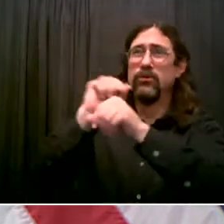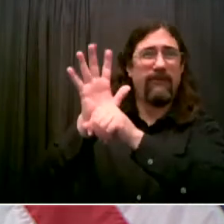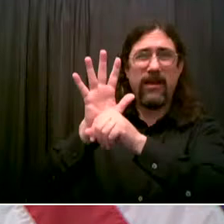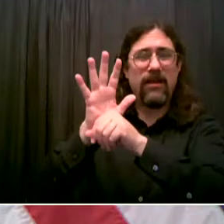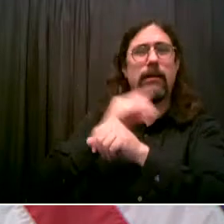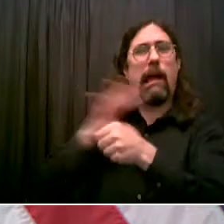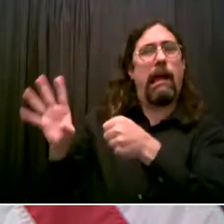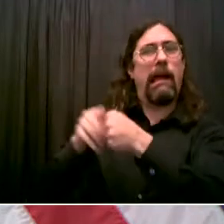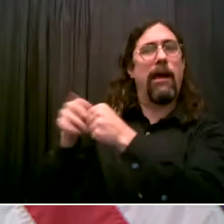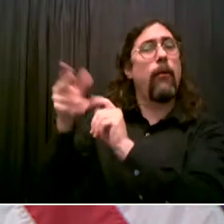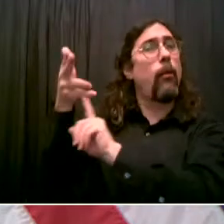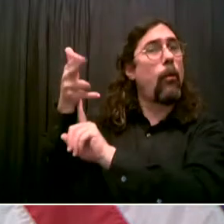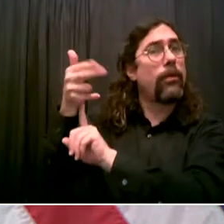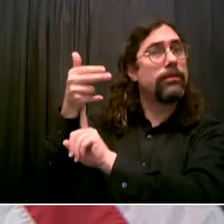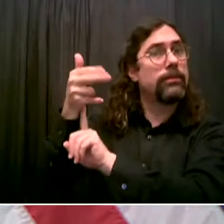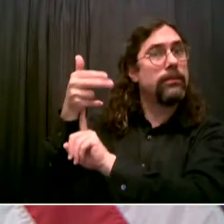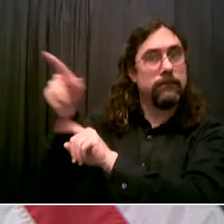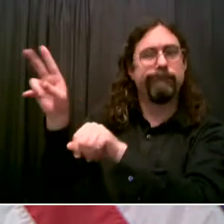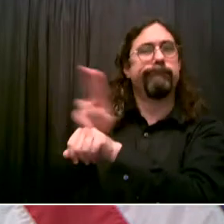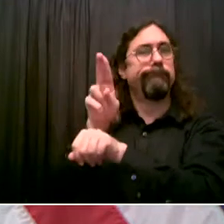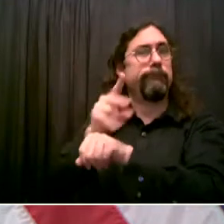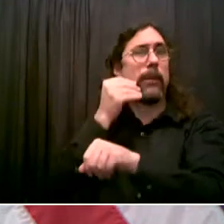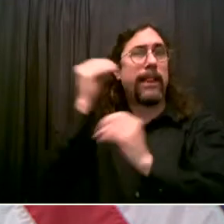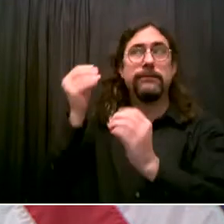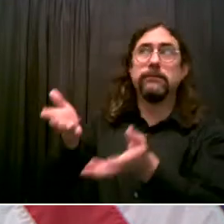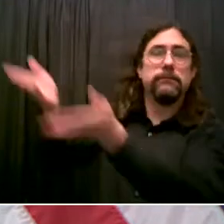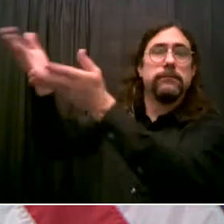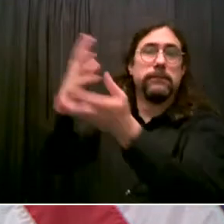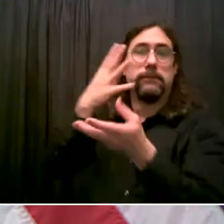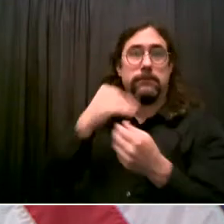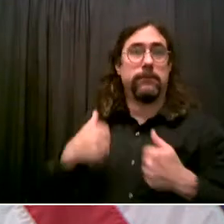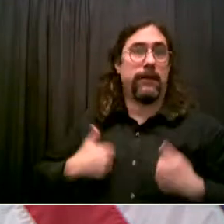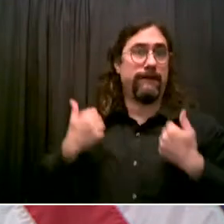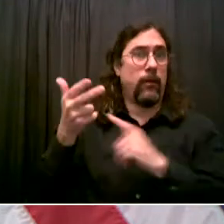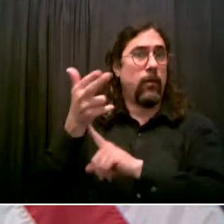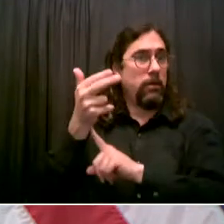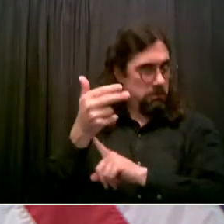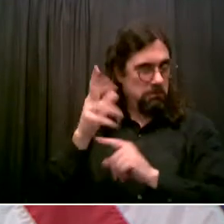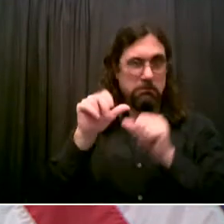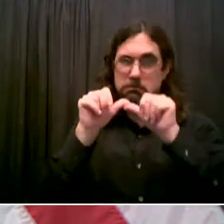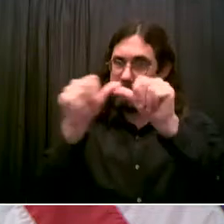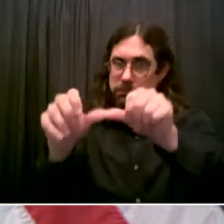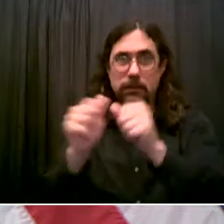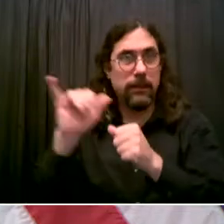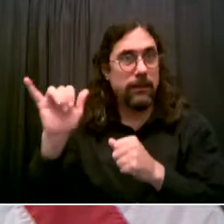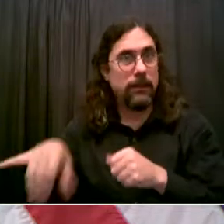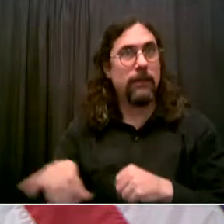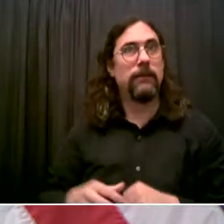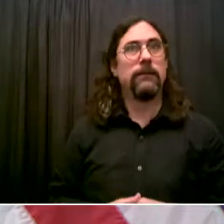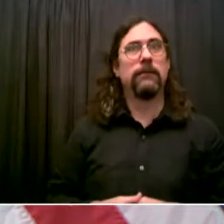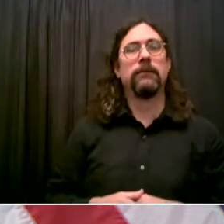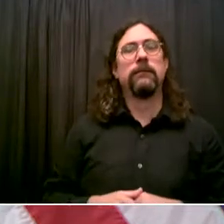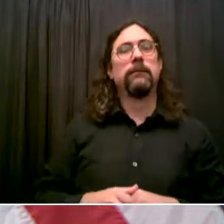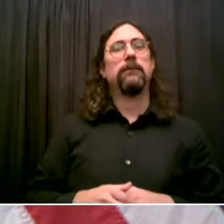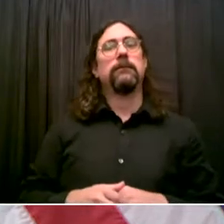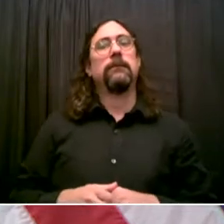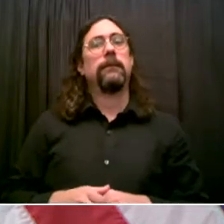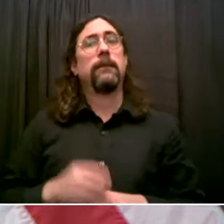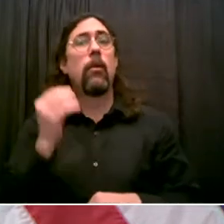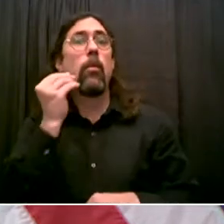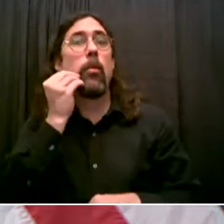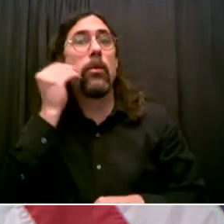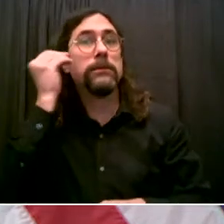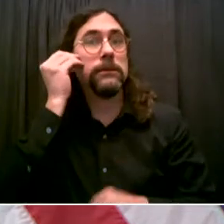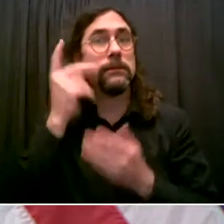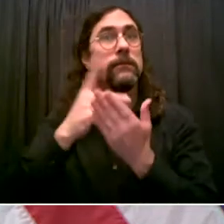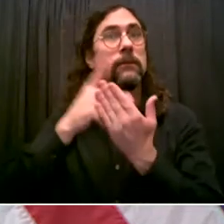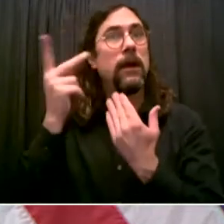MORE UNITS ARE COMING ONLINE.